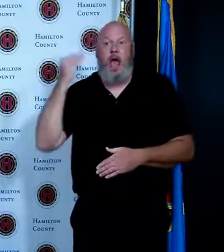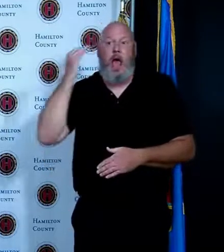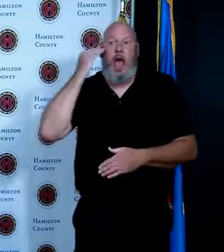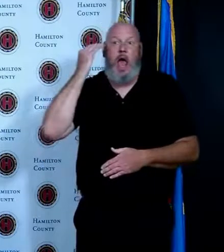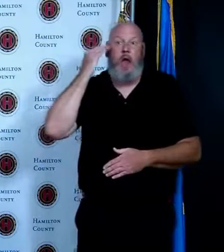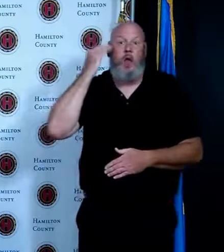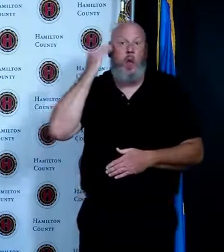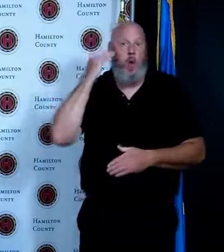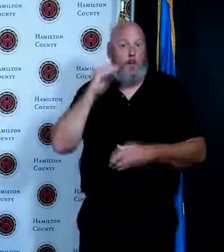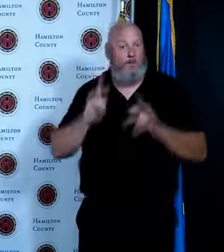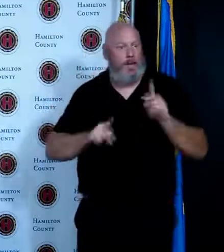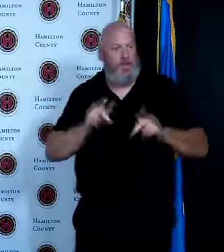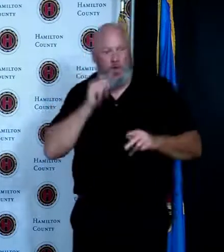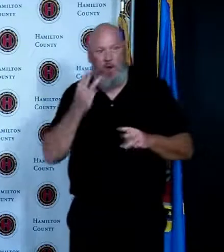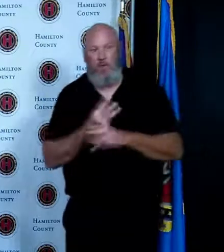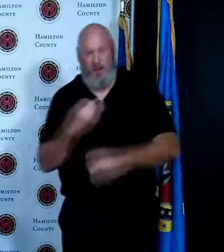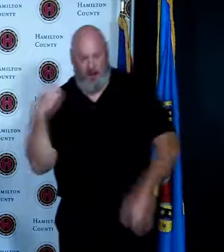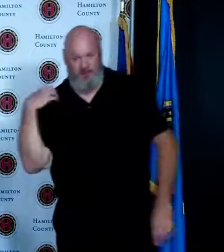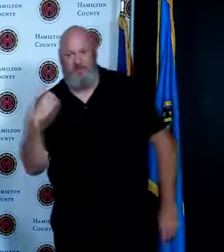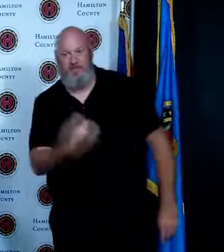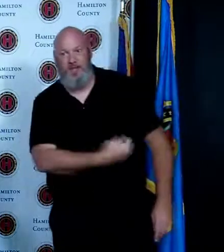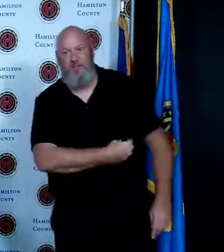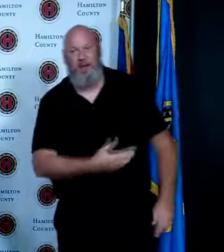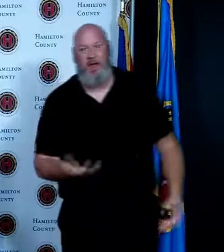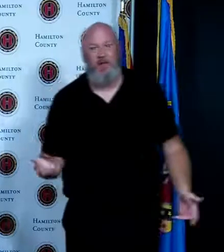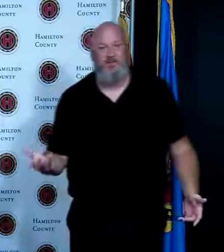will save lives there are going to be individuals here in Hamilton County and